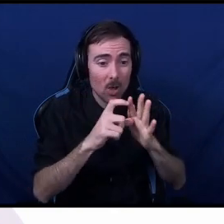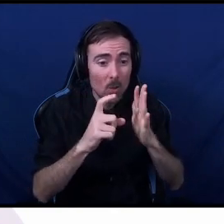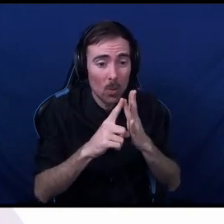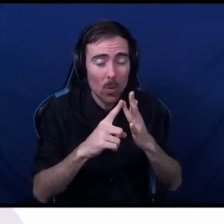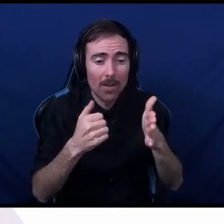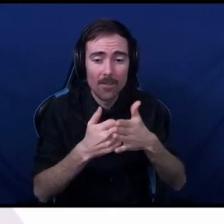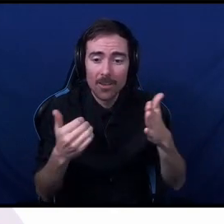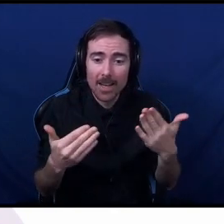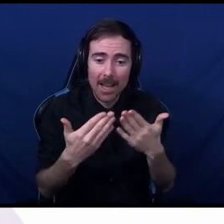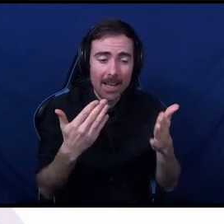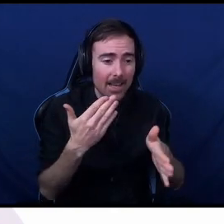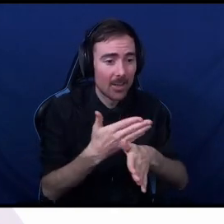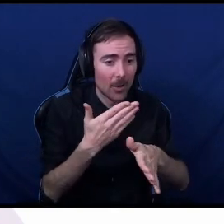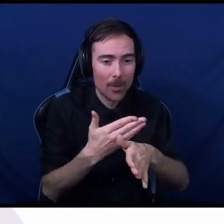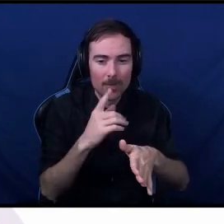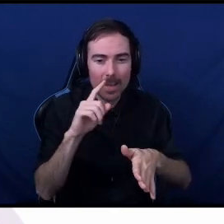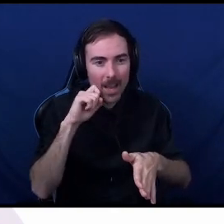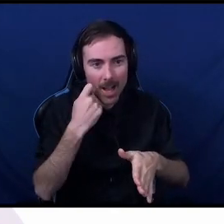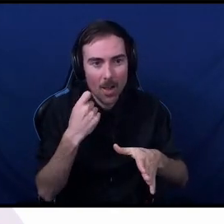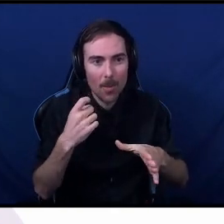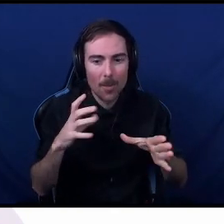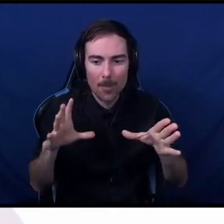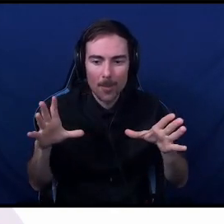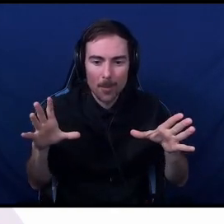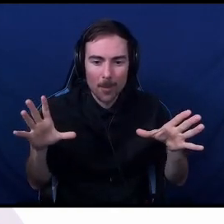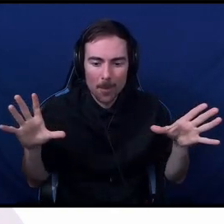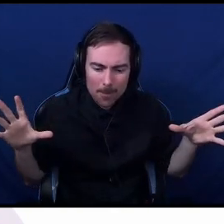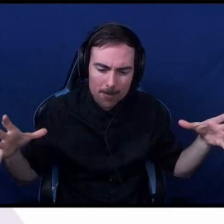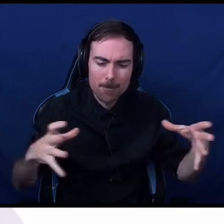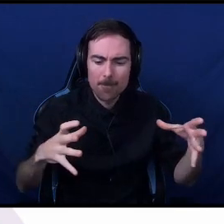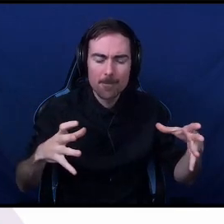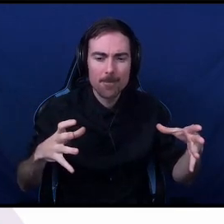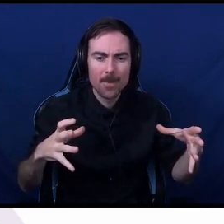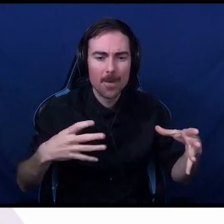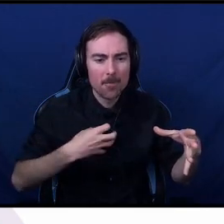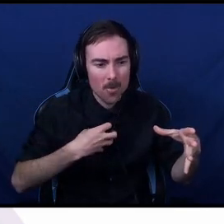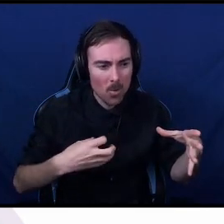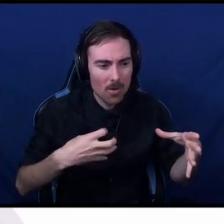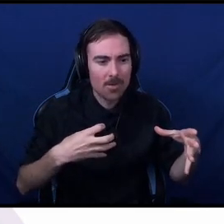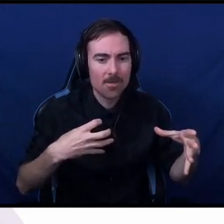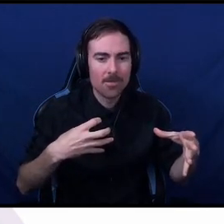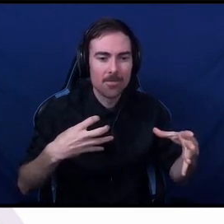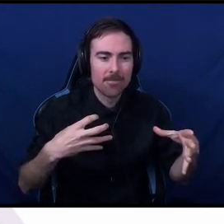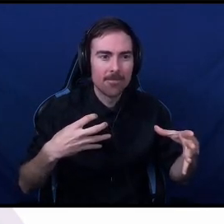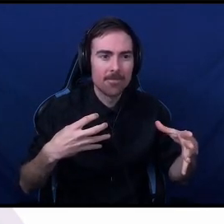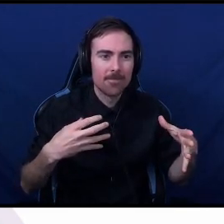to help bring us as a collective, that just that one step closer to the vision that we're all working towards,